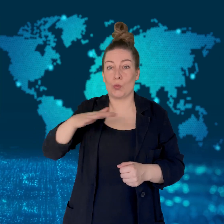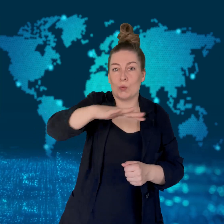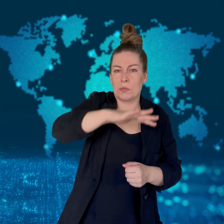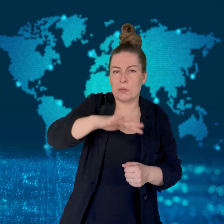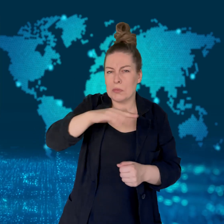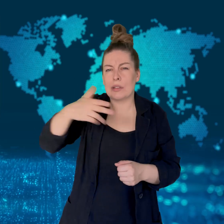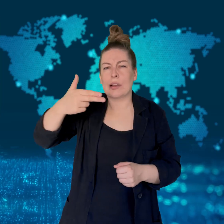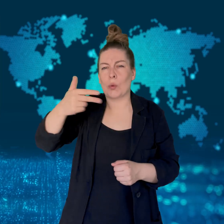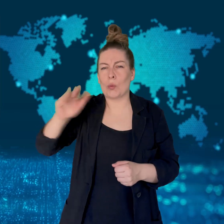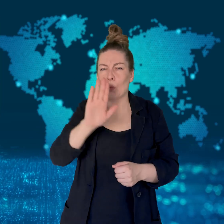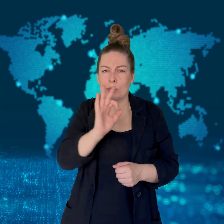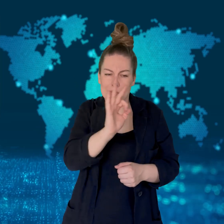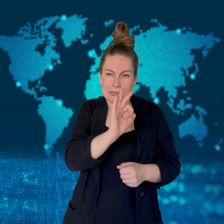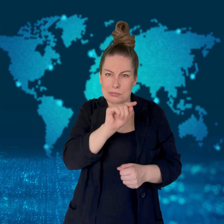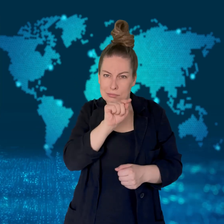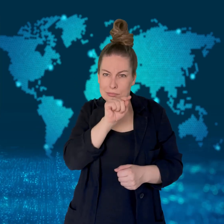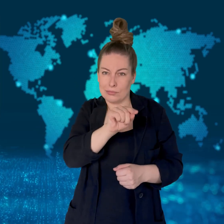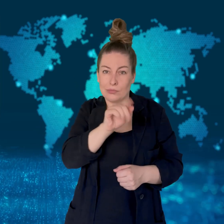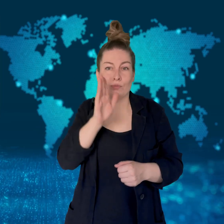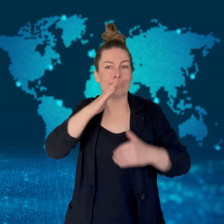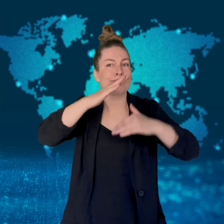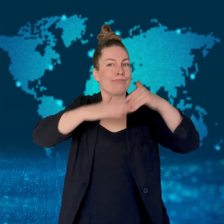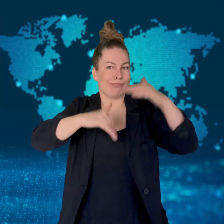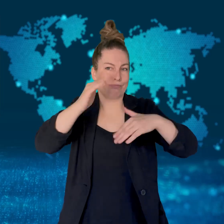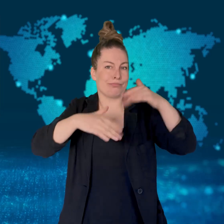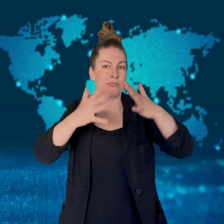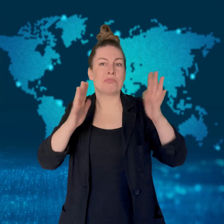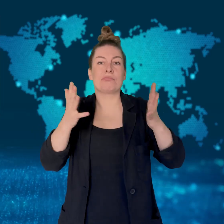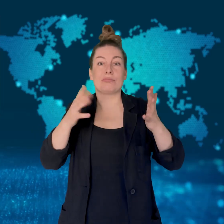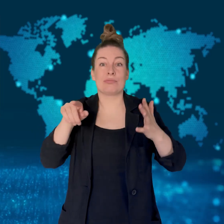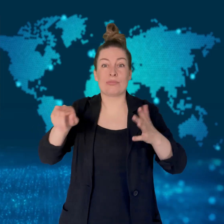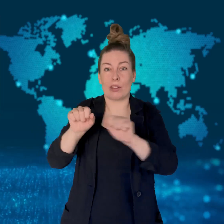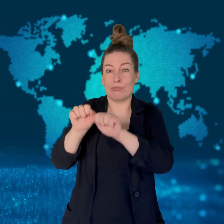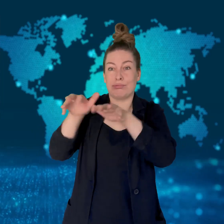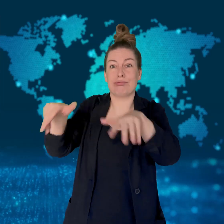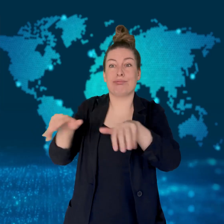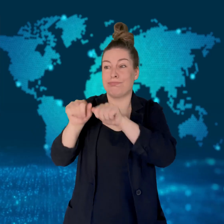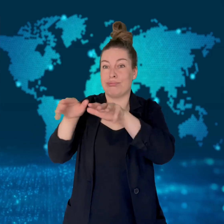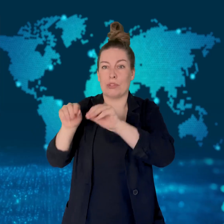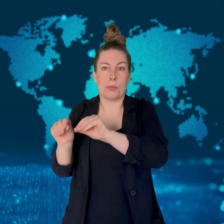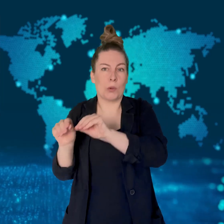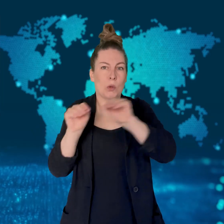The homes, which will be around 200 kilometers from the island,